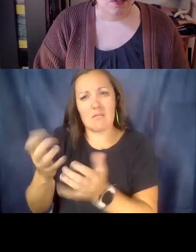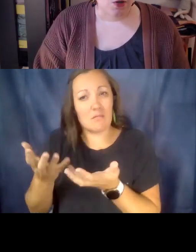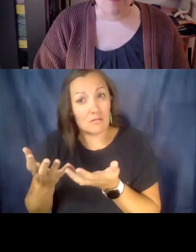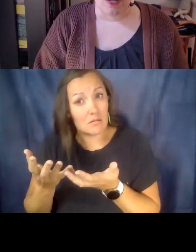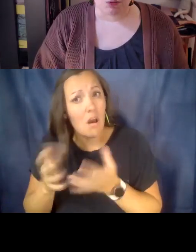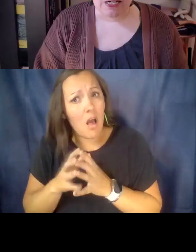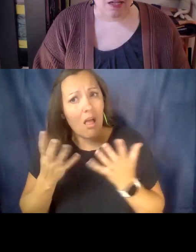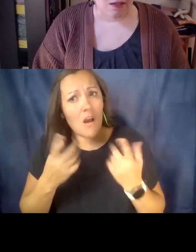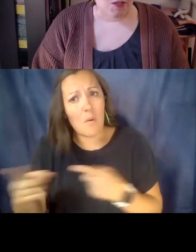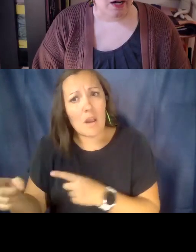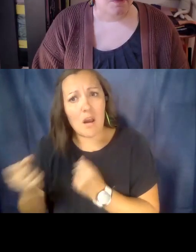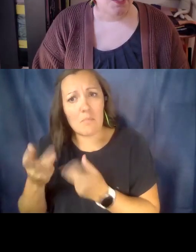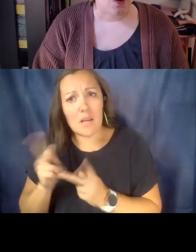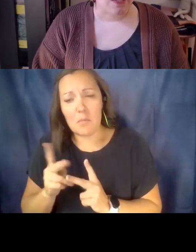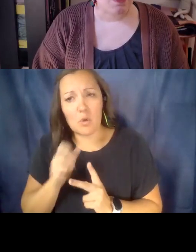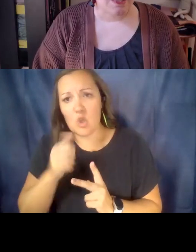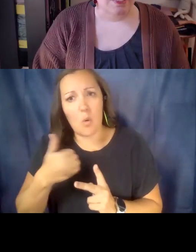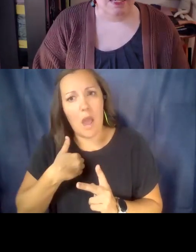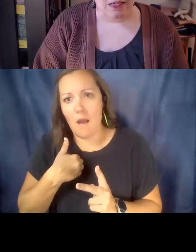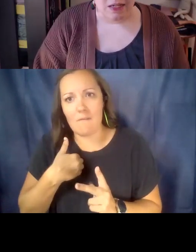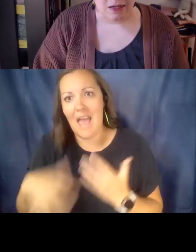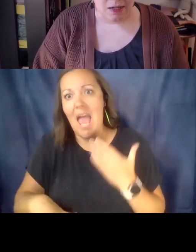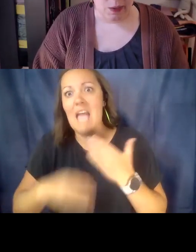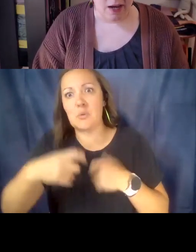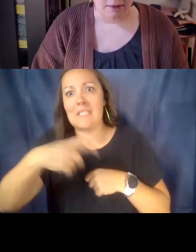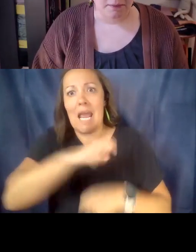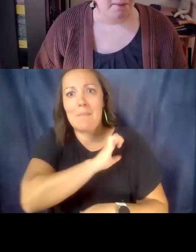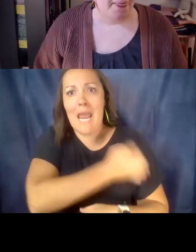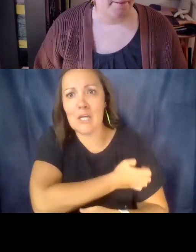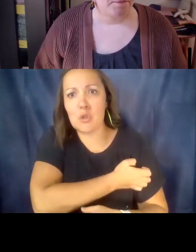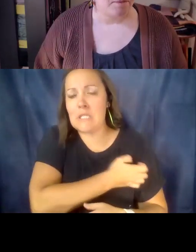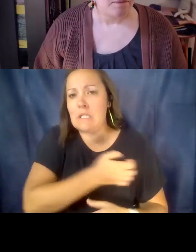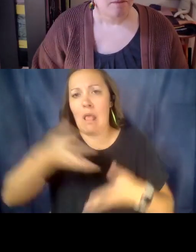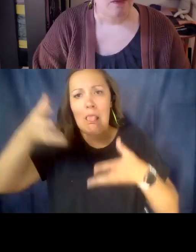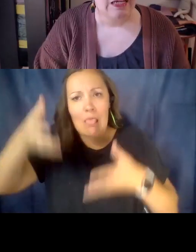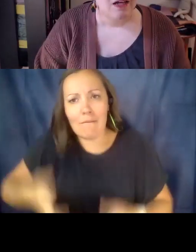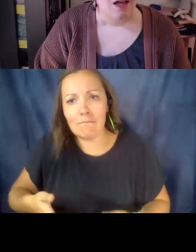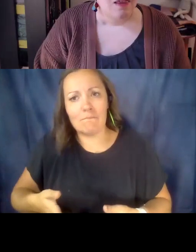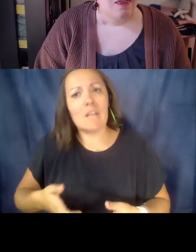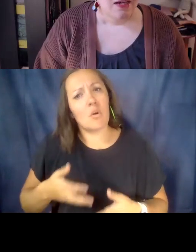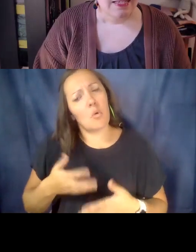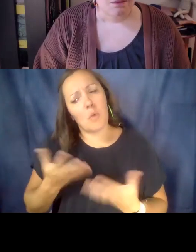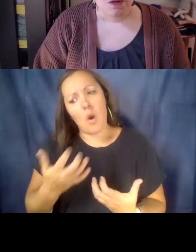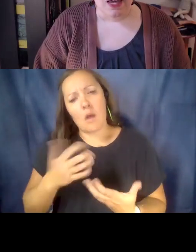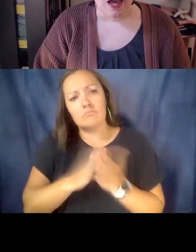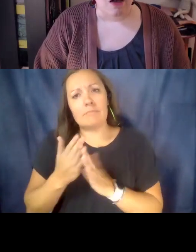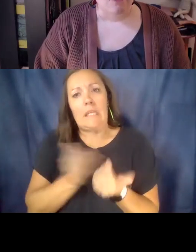don't have a lot of brain cells to spare. So let's make things as easy as we can. The examples I have